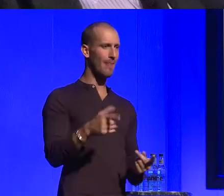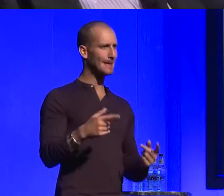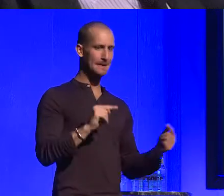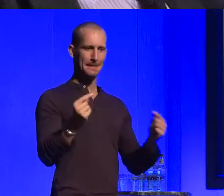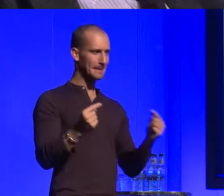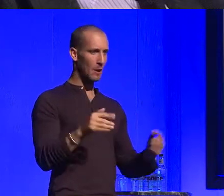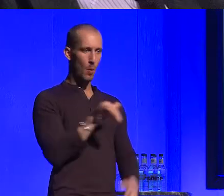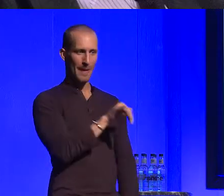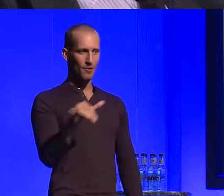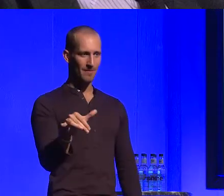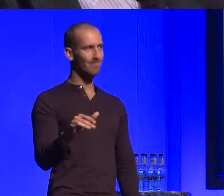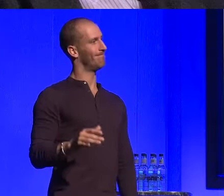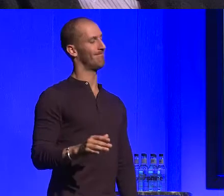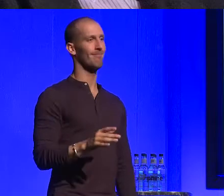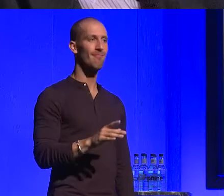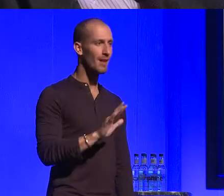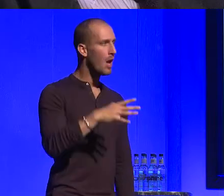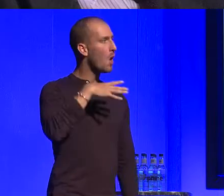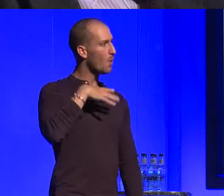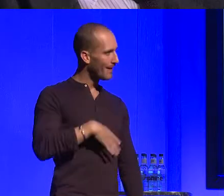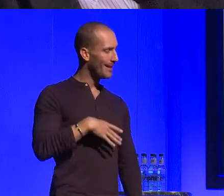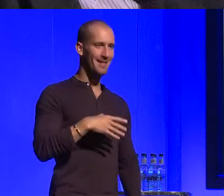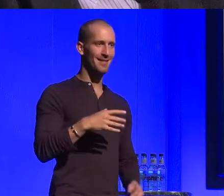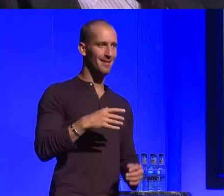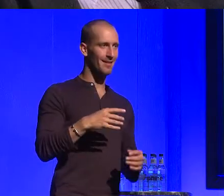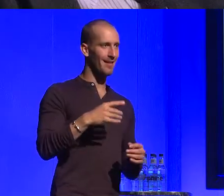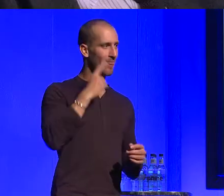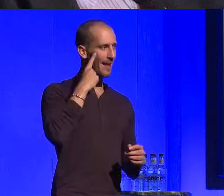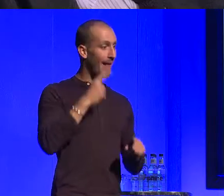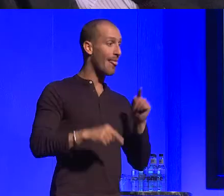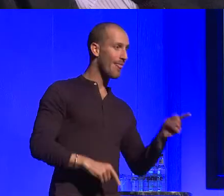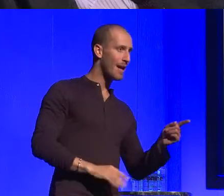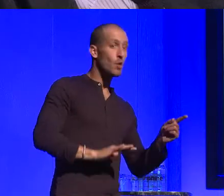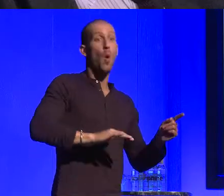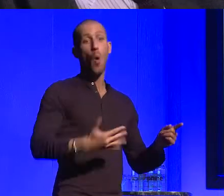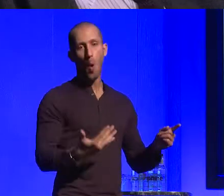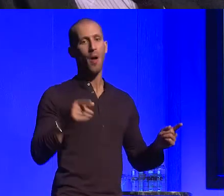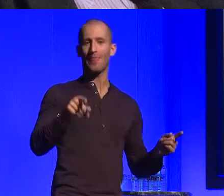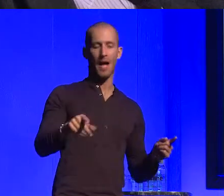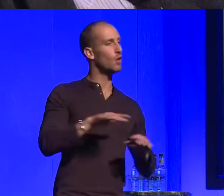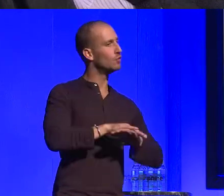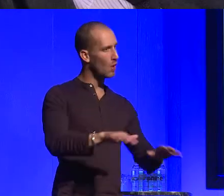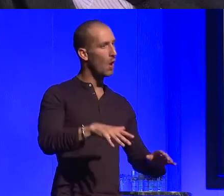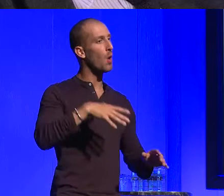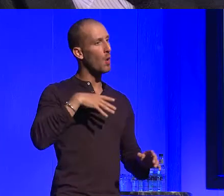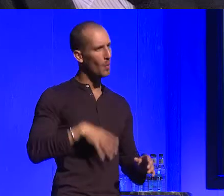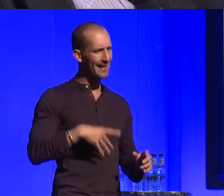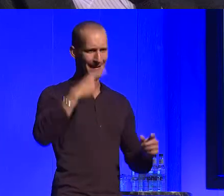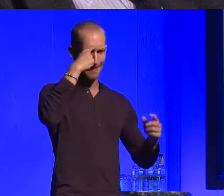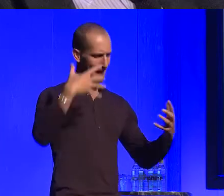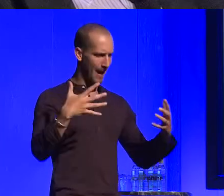Actually, we should be thinking about integrating things, about the idea of integration.